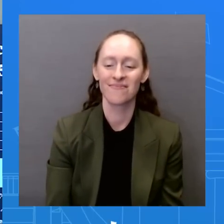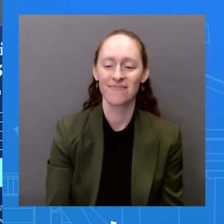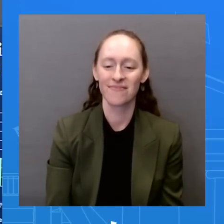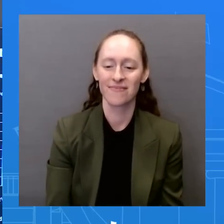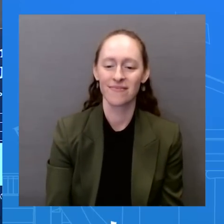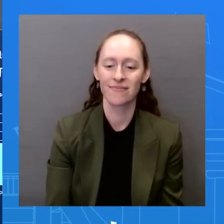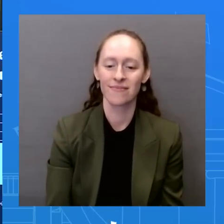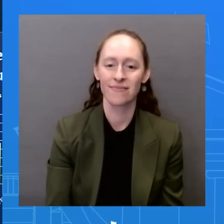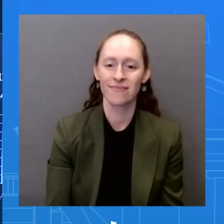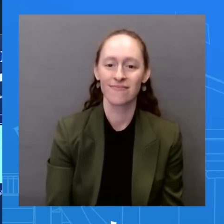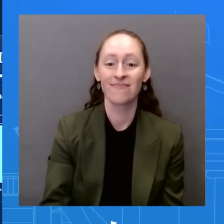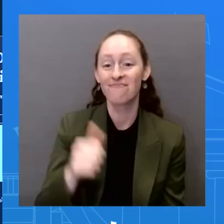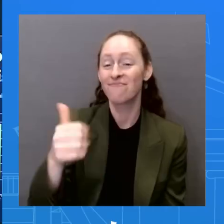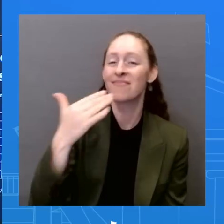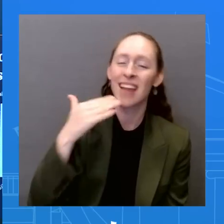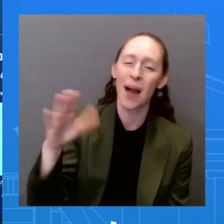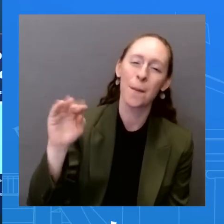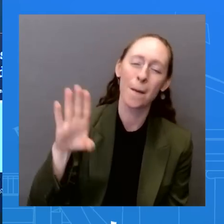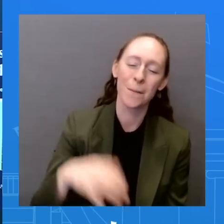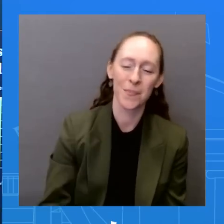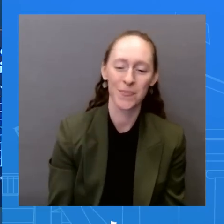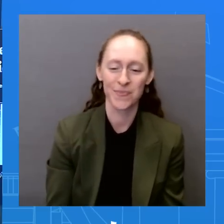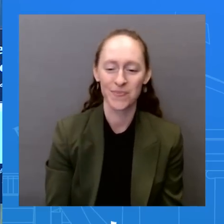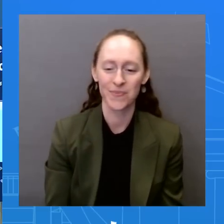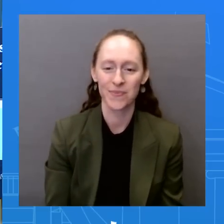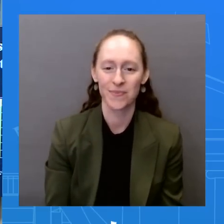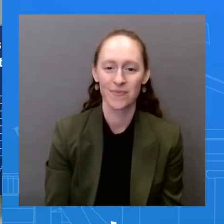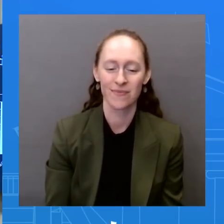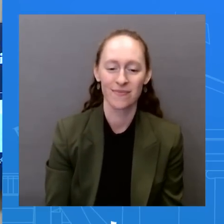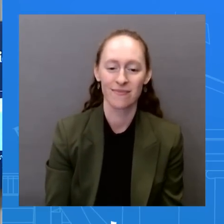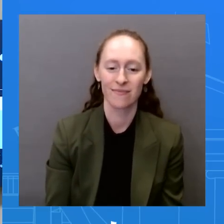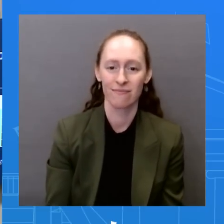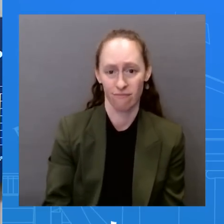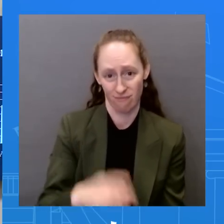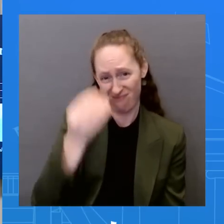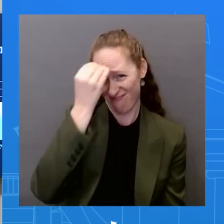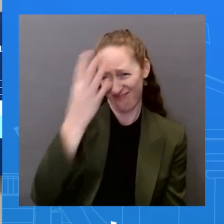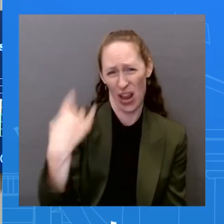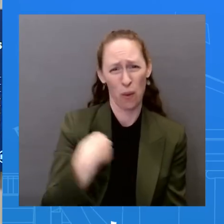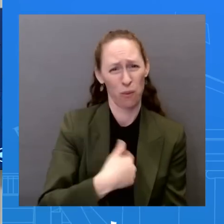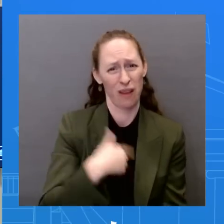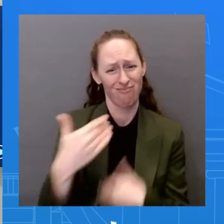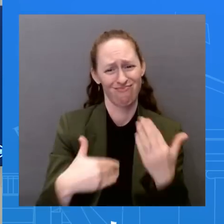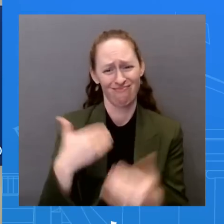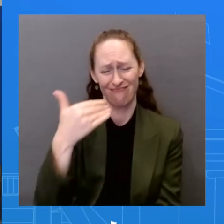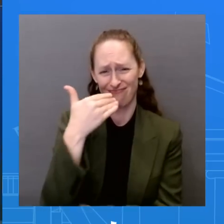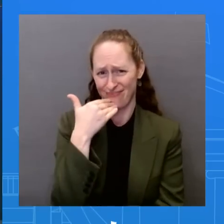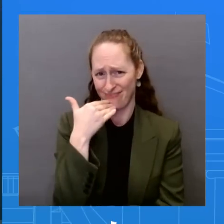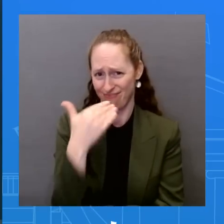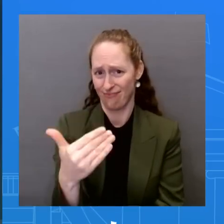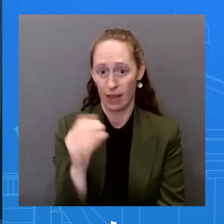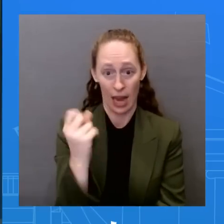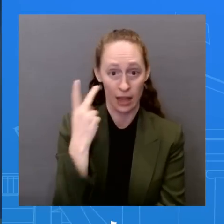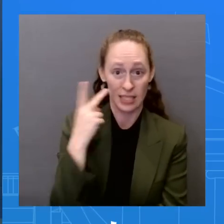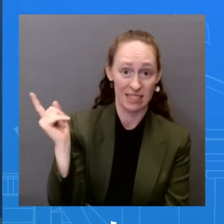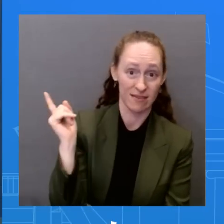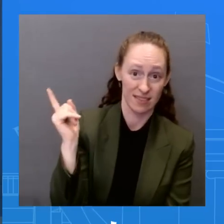that we're making right now. You'll see the chart to my left. We only have data from 35 jurisdictions;